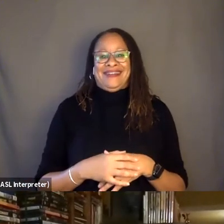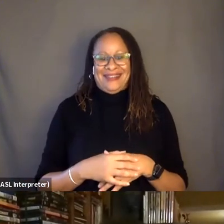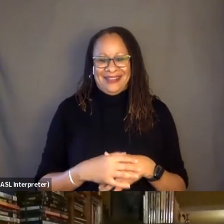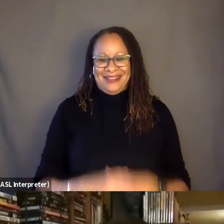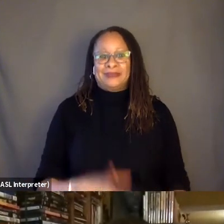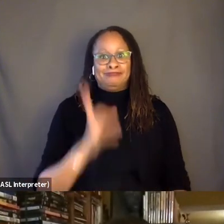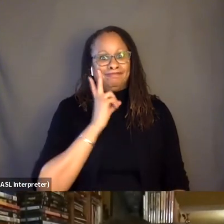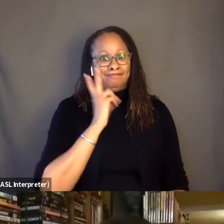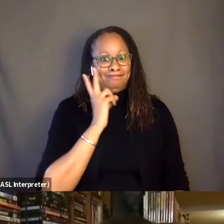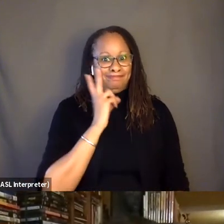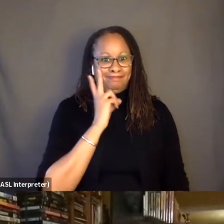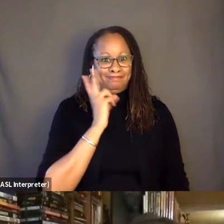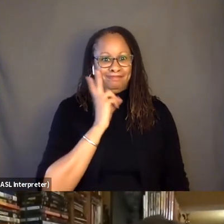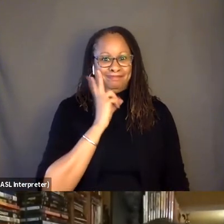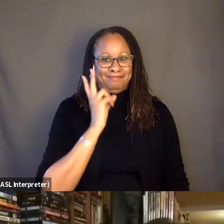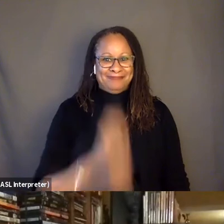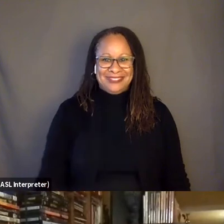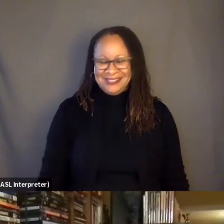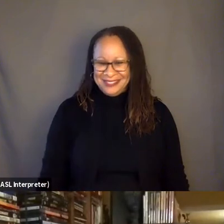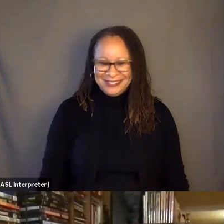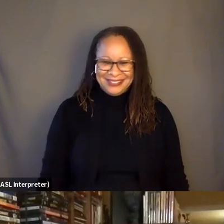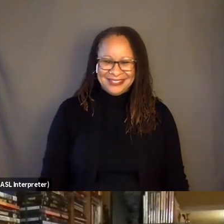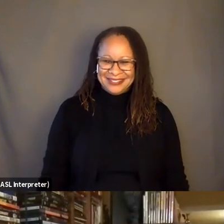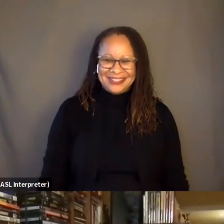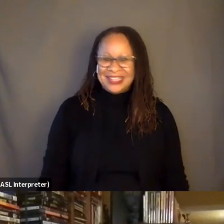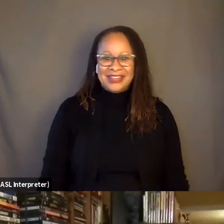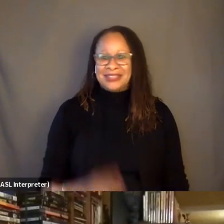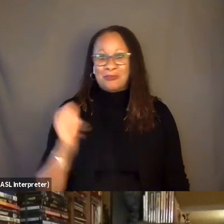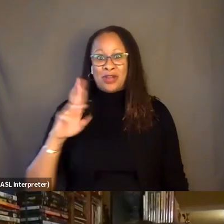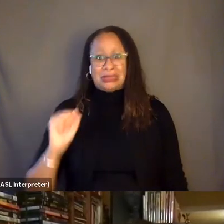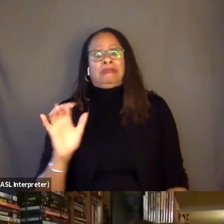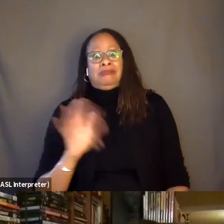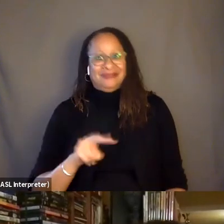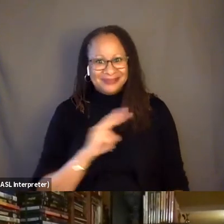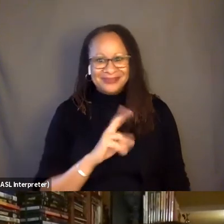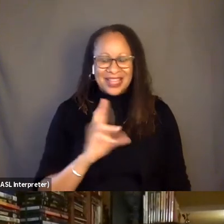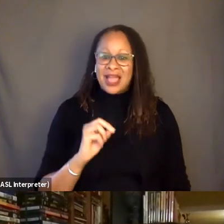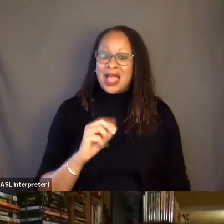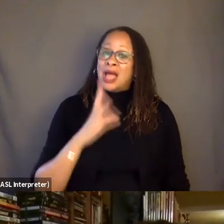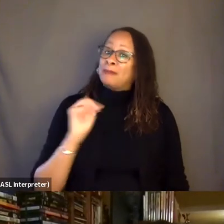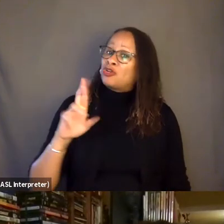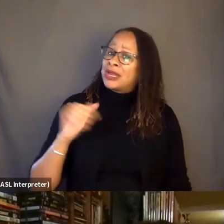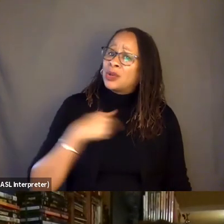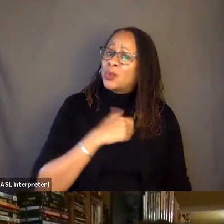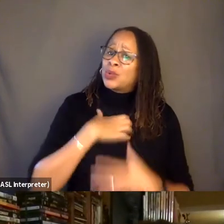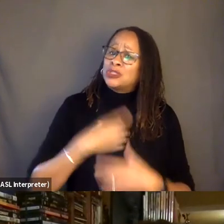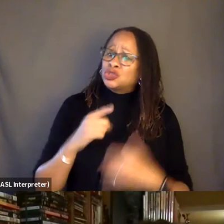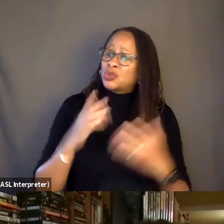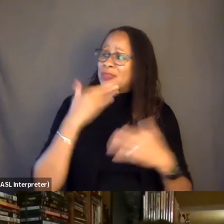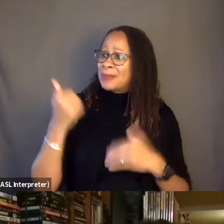We'll see. - I saw her reaction! I saw her reaction! Well, Maria, we wish you the absolute best going forward.